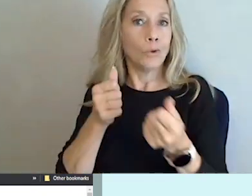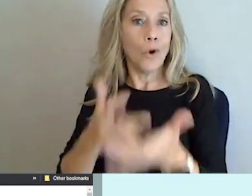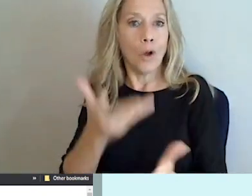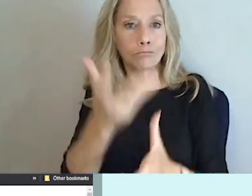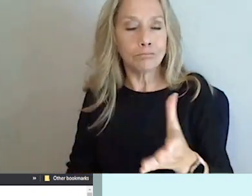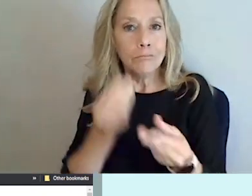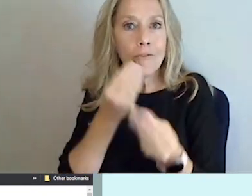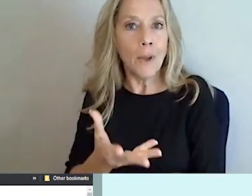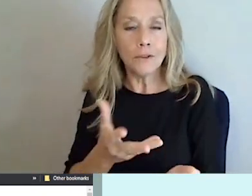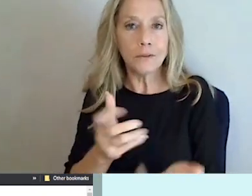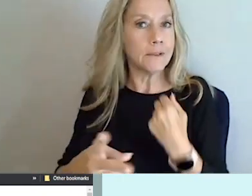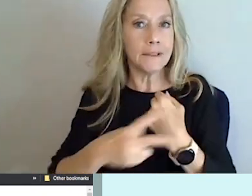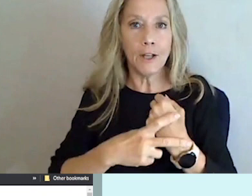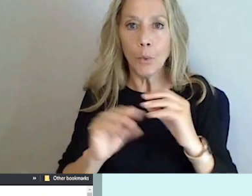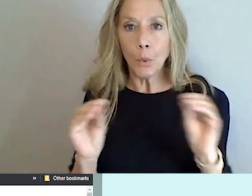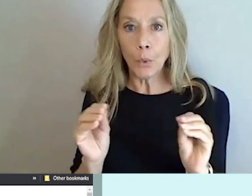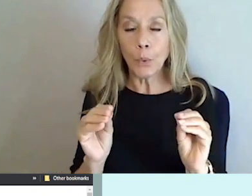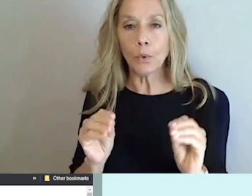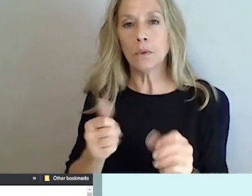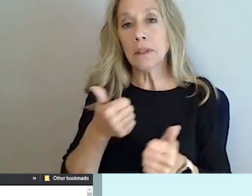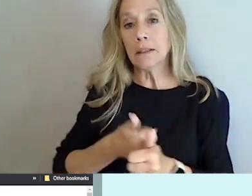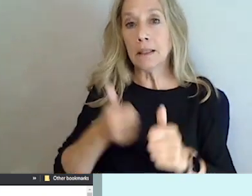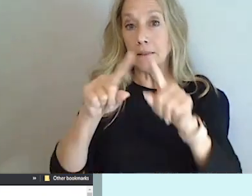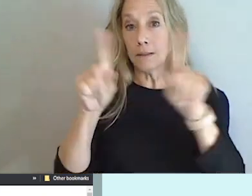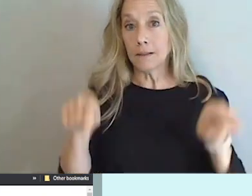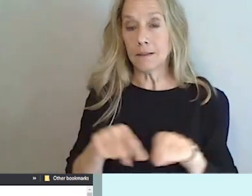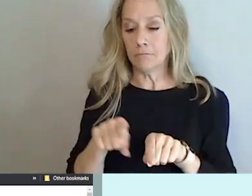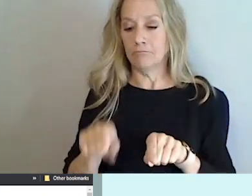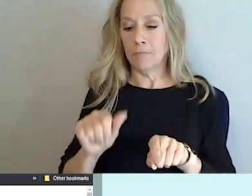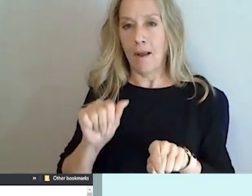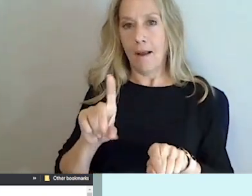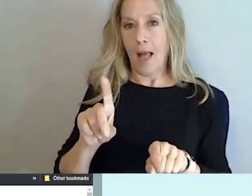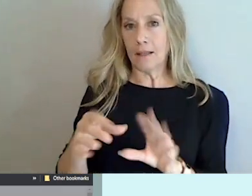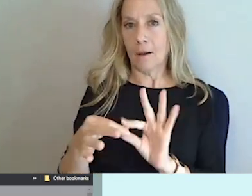Each page will have an Add Comments to your Renewal hyperlink, at the bottom,